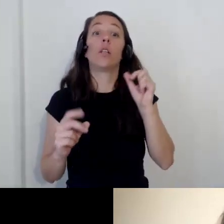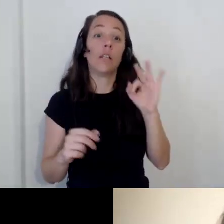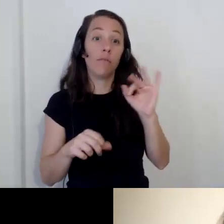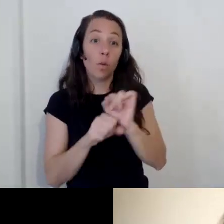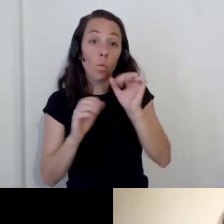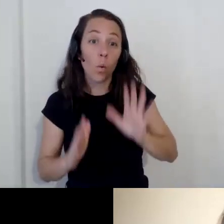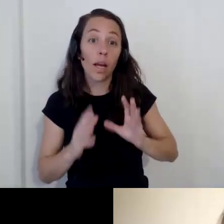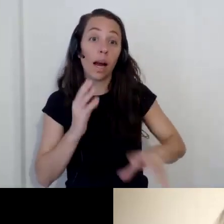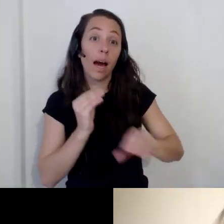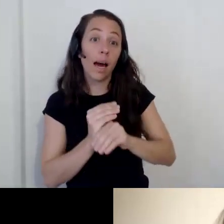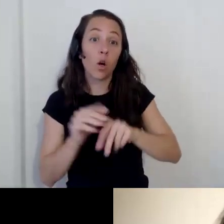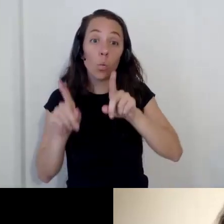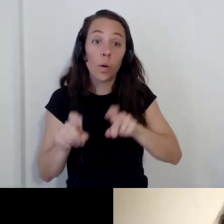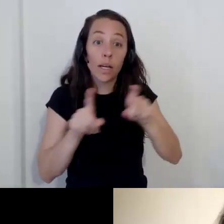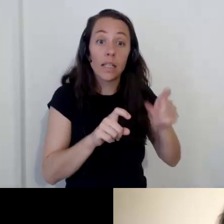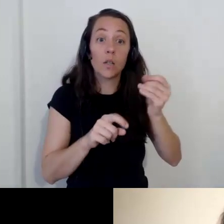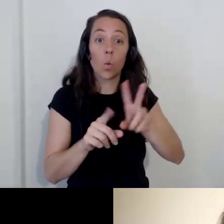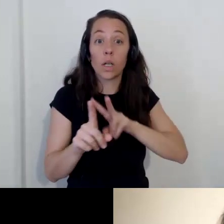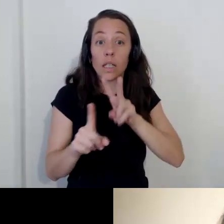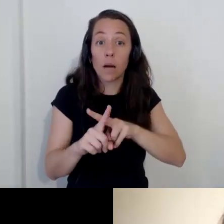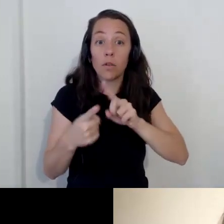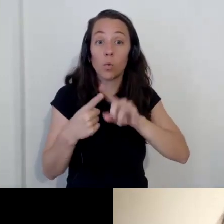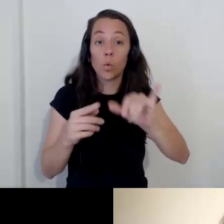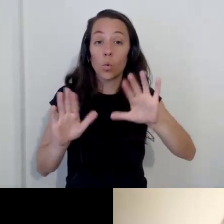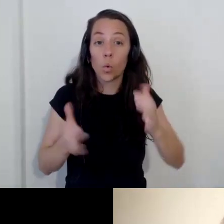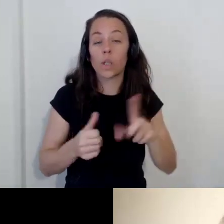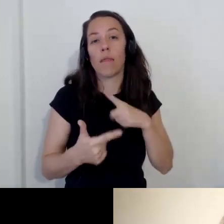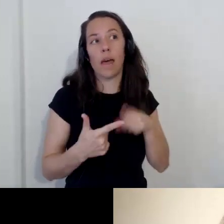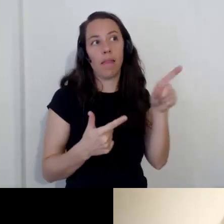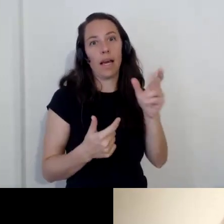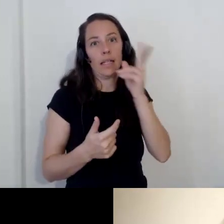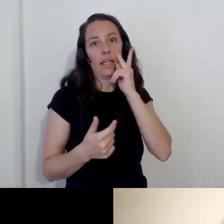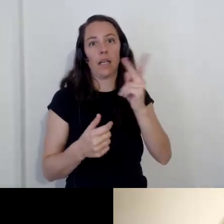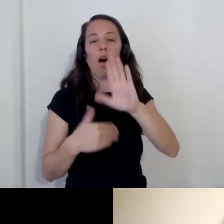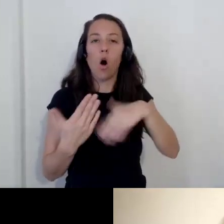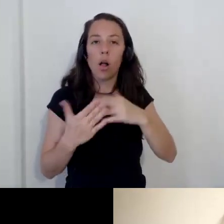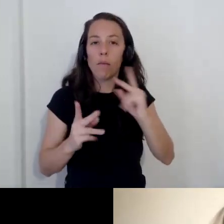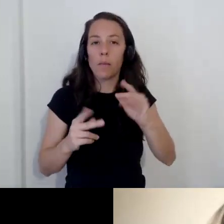or assignments to the courses, they're able to see all the individuals who completed those.